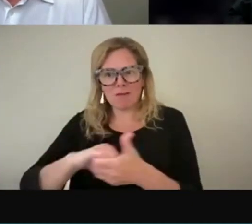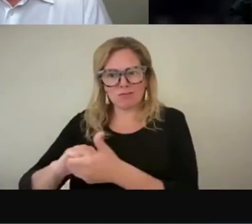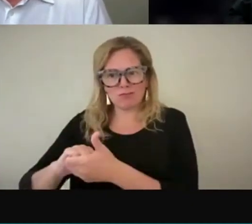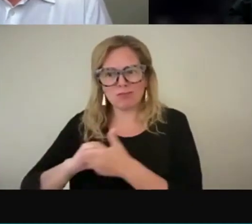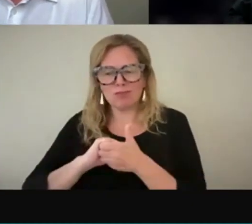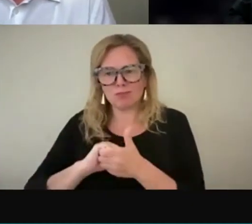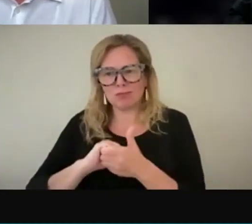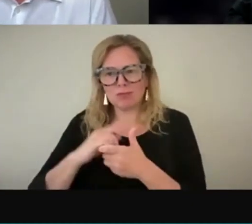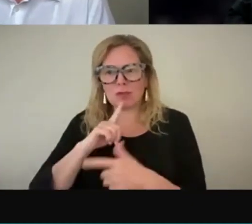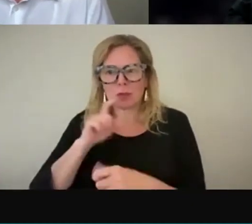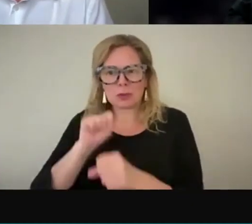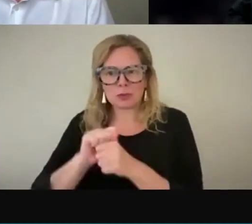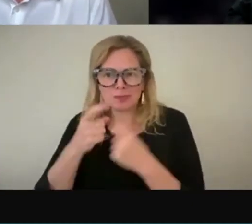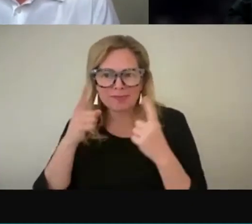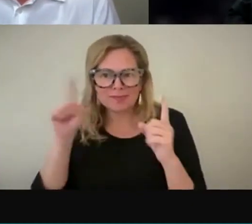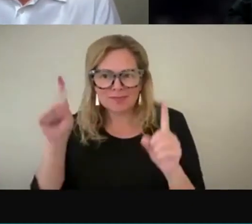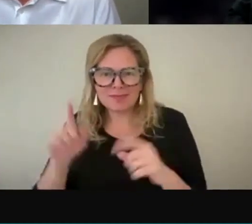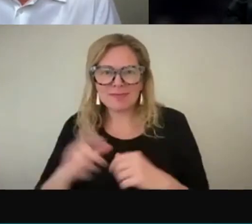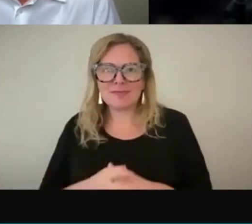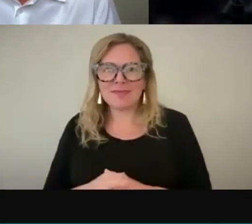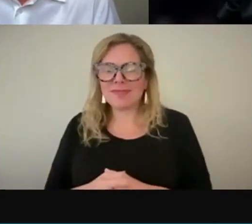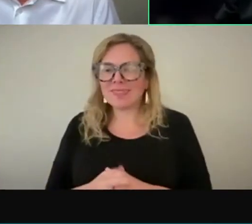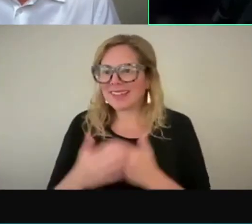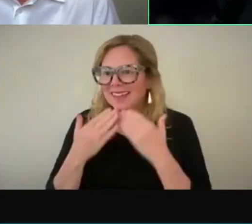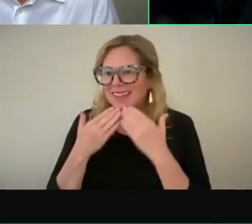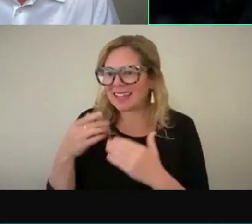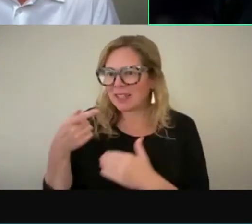Thank you so much, Gary? >> Gary Sorrentino: Well, I mean getting back to